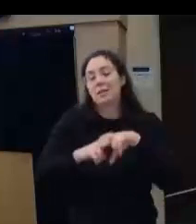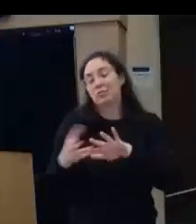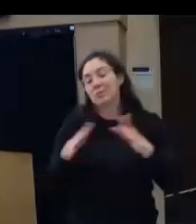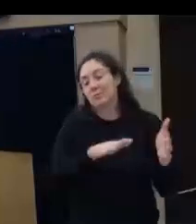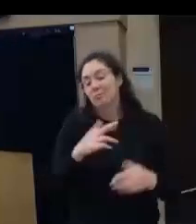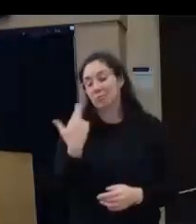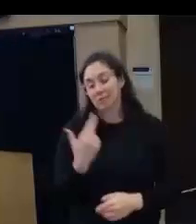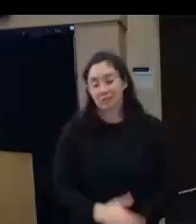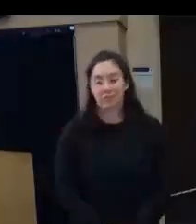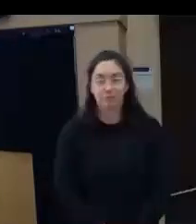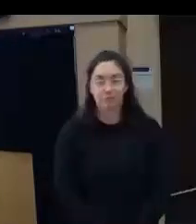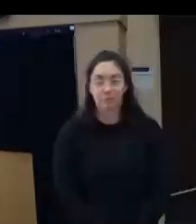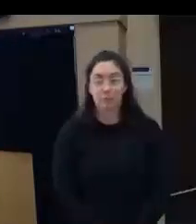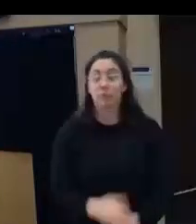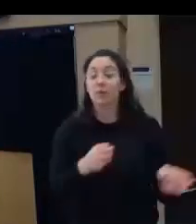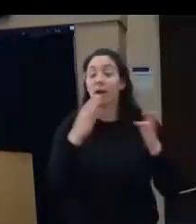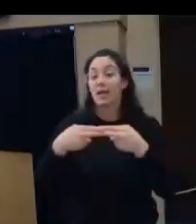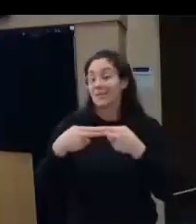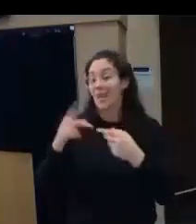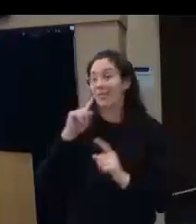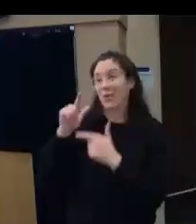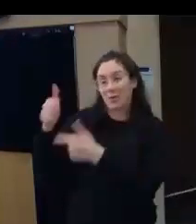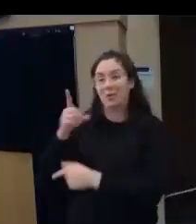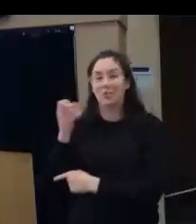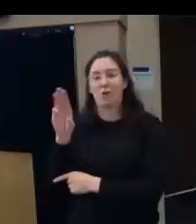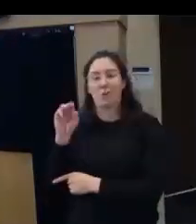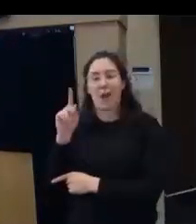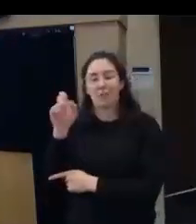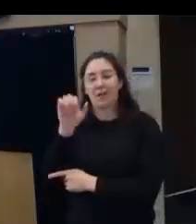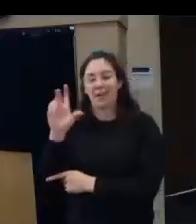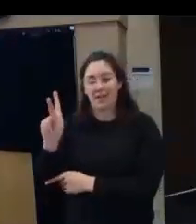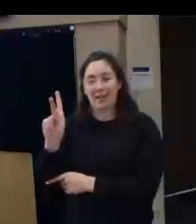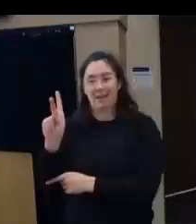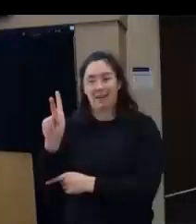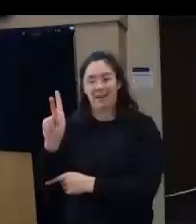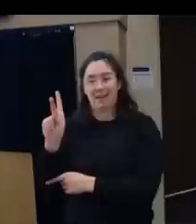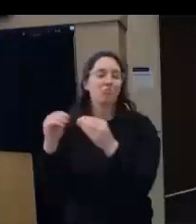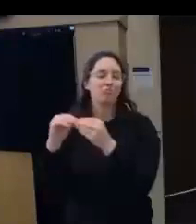and this next Slide by the way is for you Dr nazra here so after a conversation the other day so this